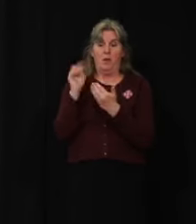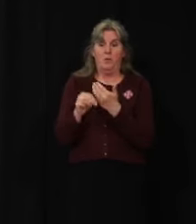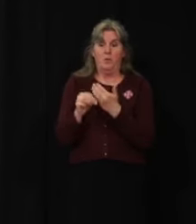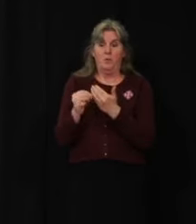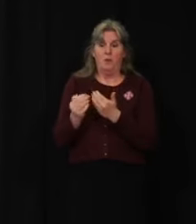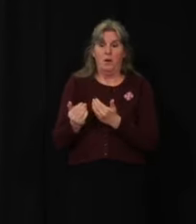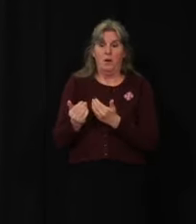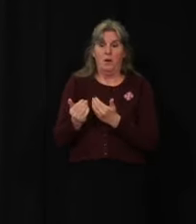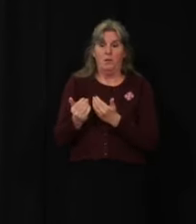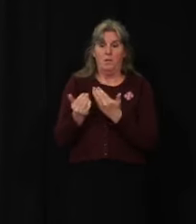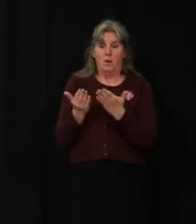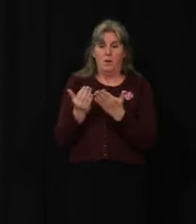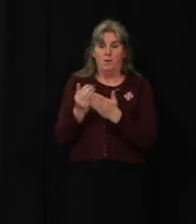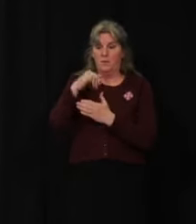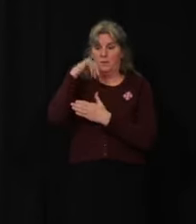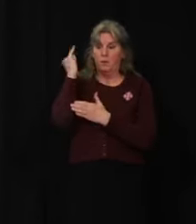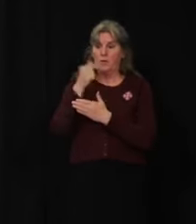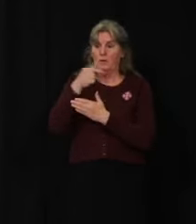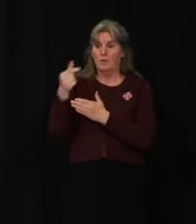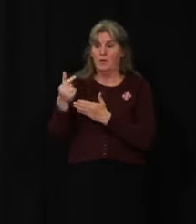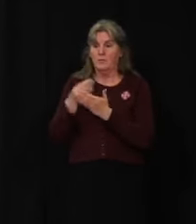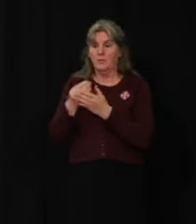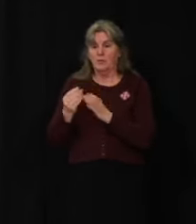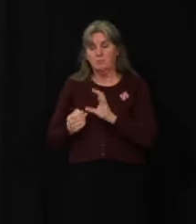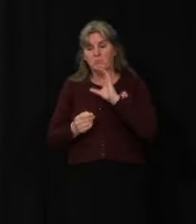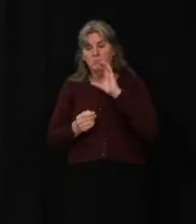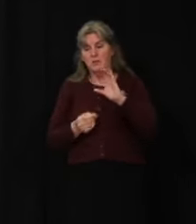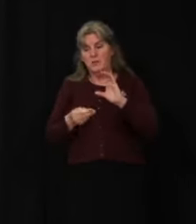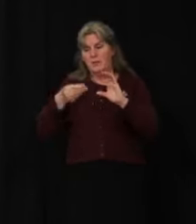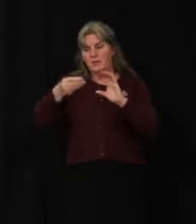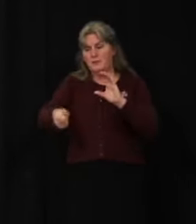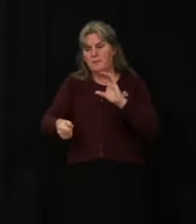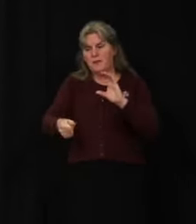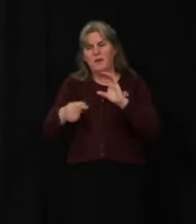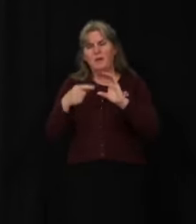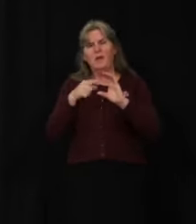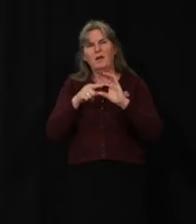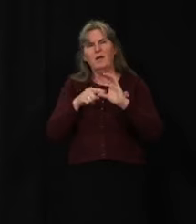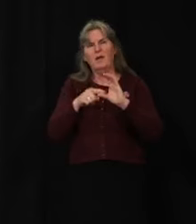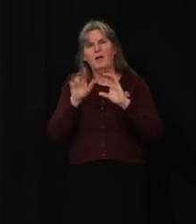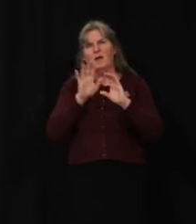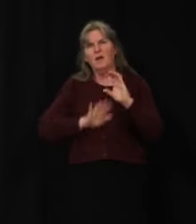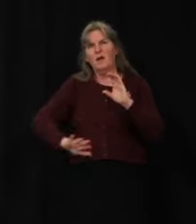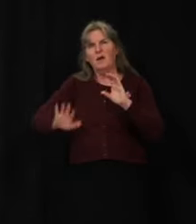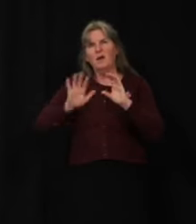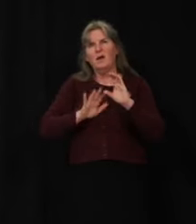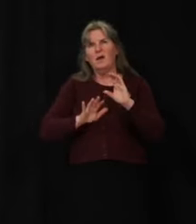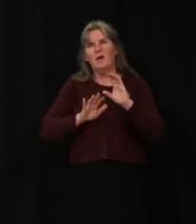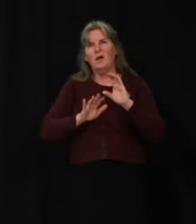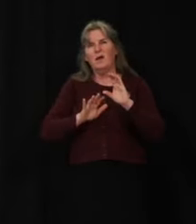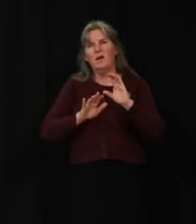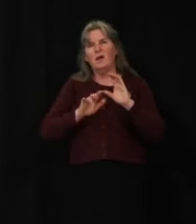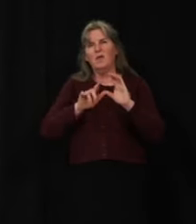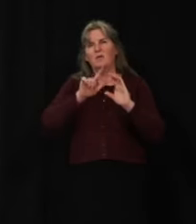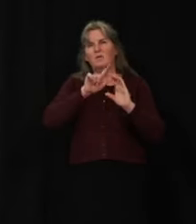opposition parties say that the government is now ignoring their request to talk about making